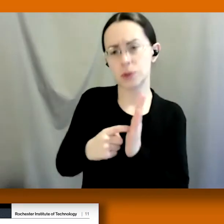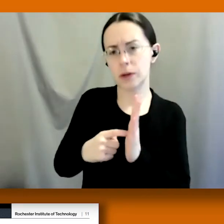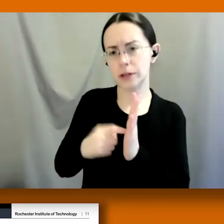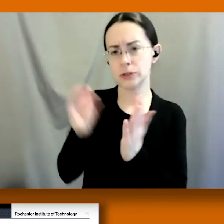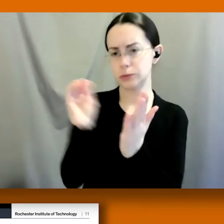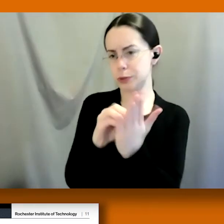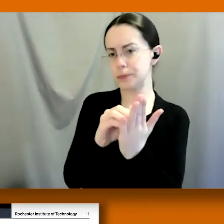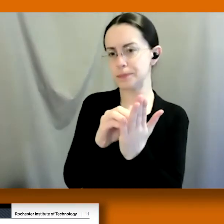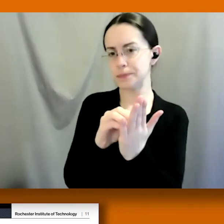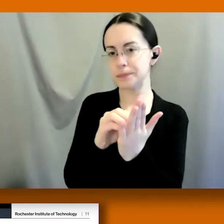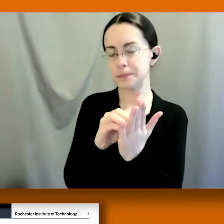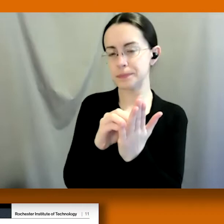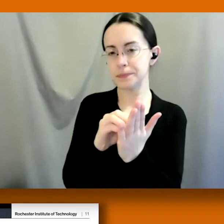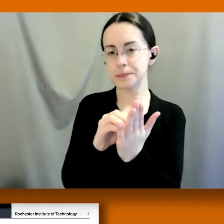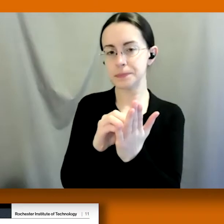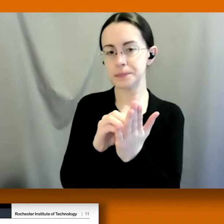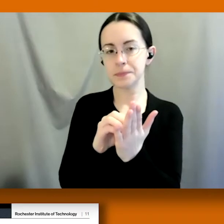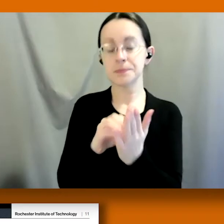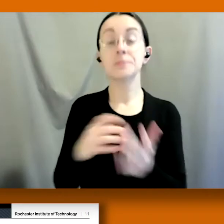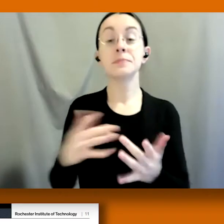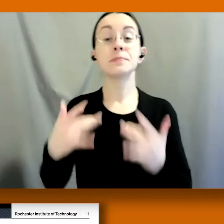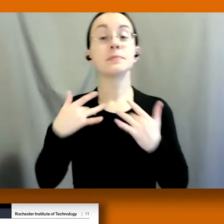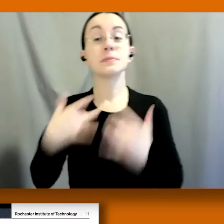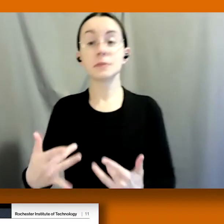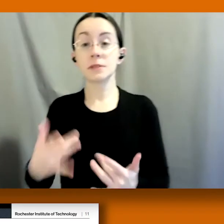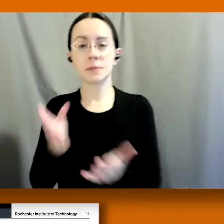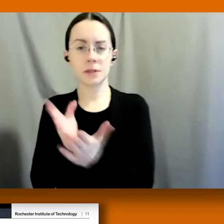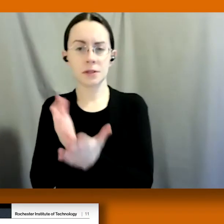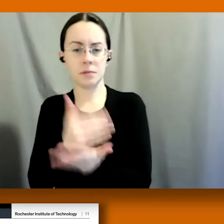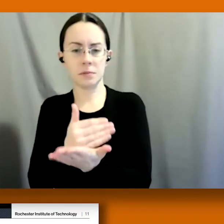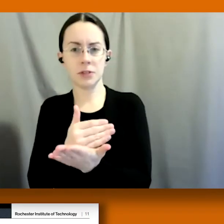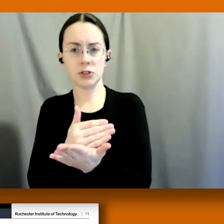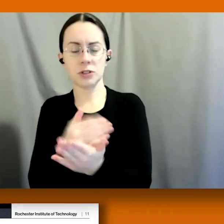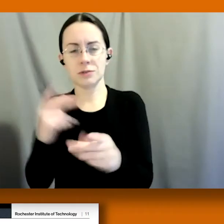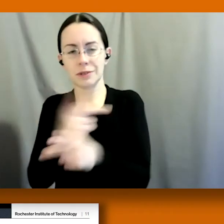Um, generally on the budget, we calculate it per participant.